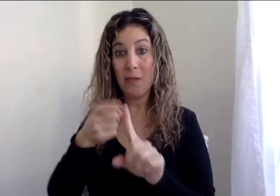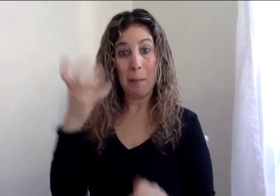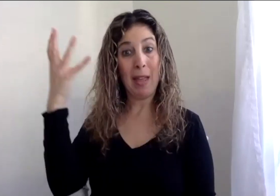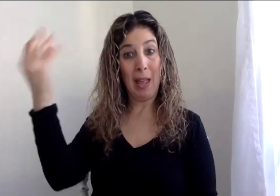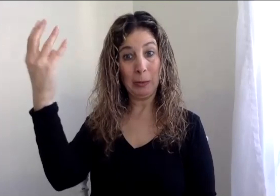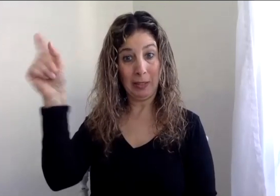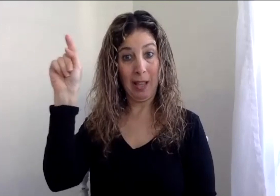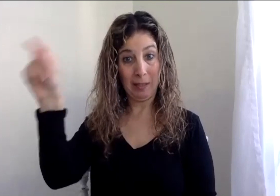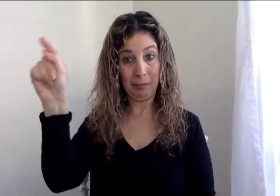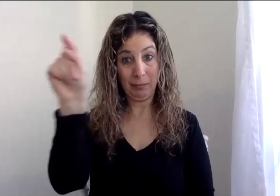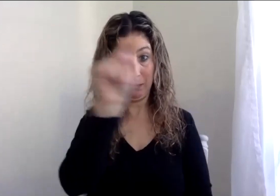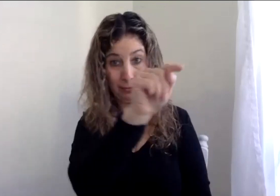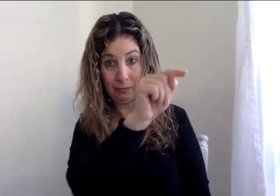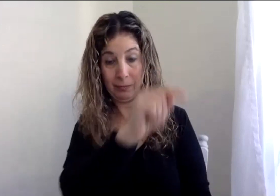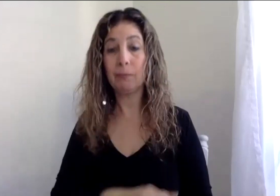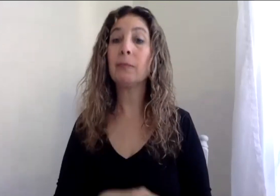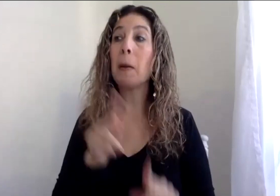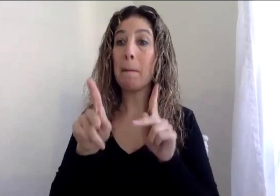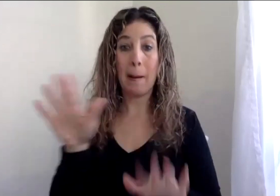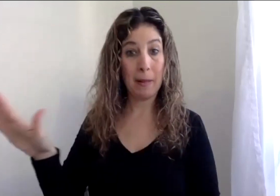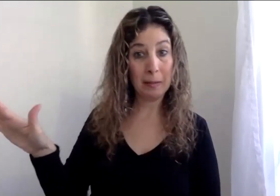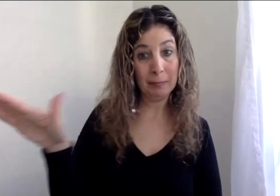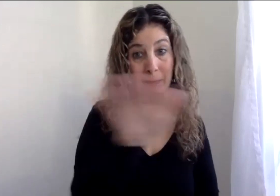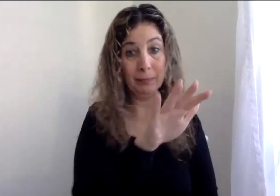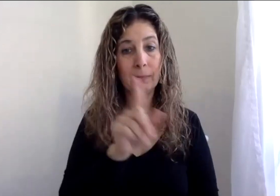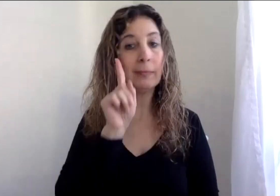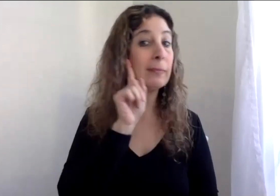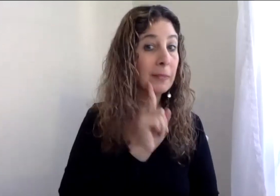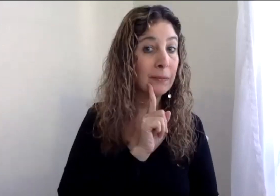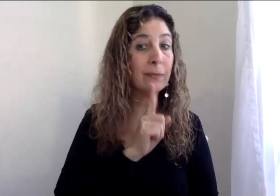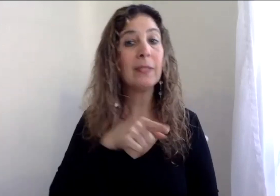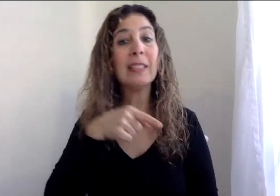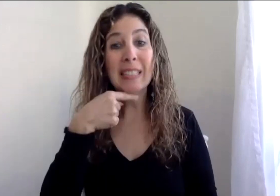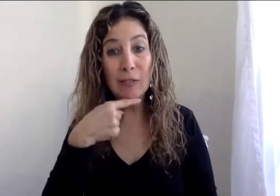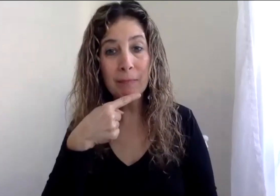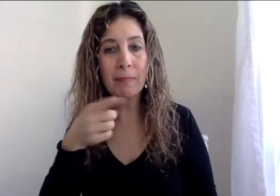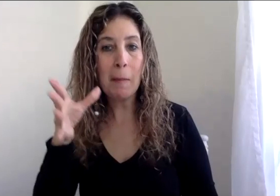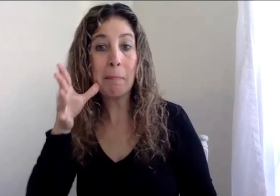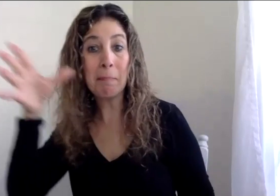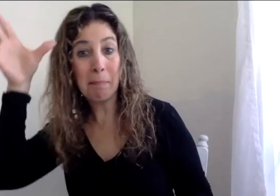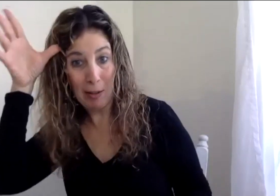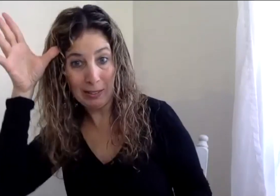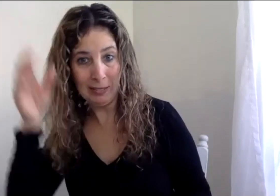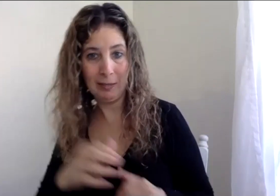Now for my update from outside the community and about what I heard from deaf people, hearing